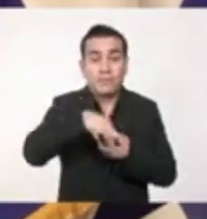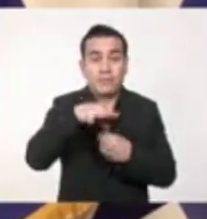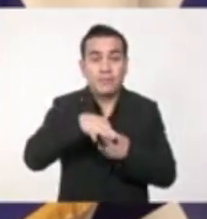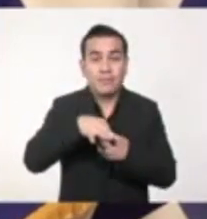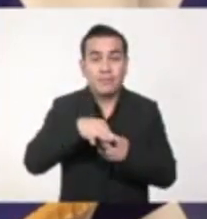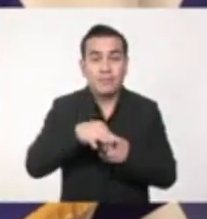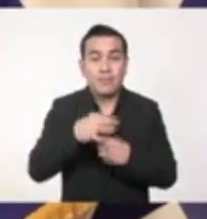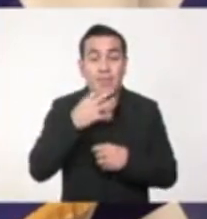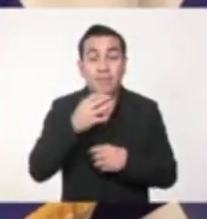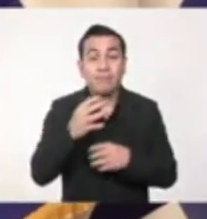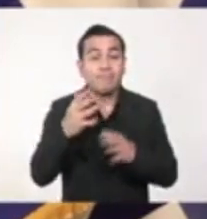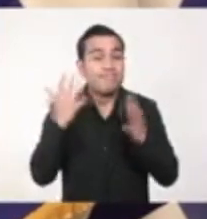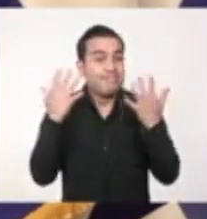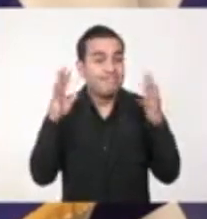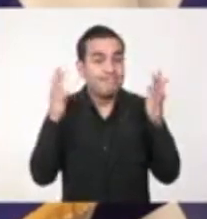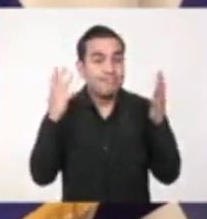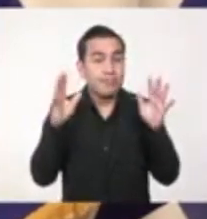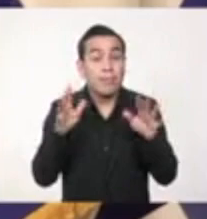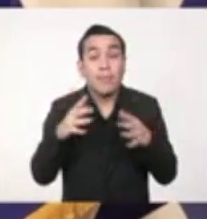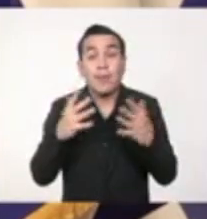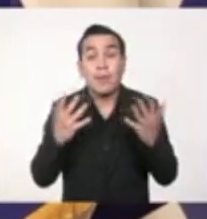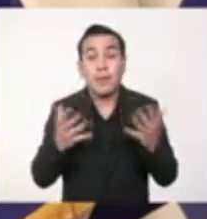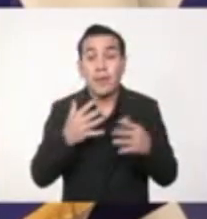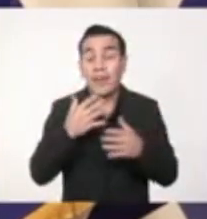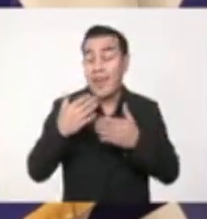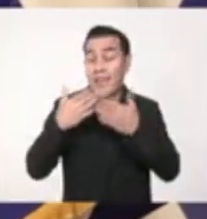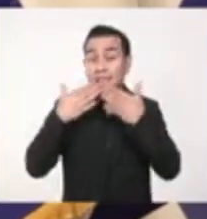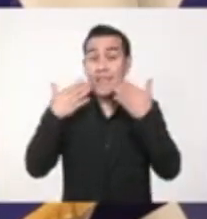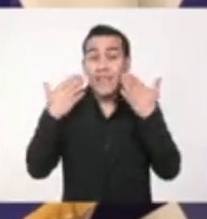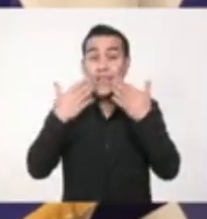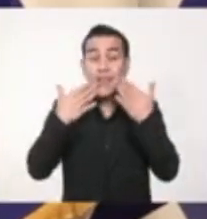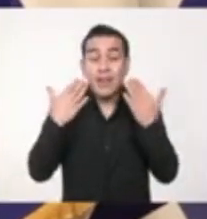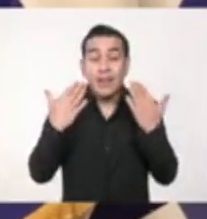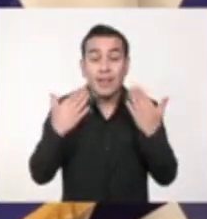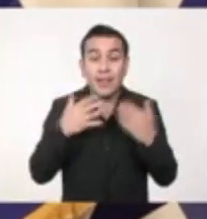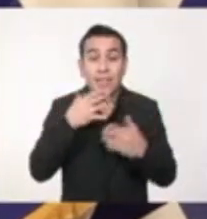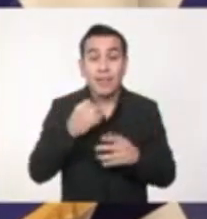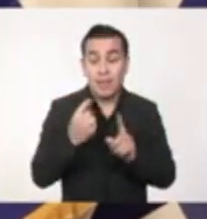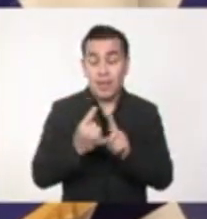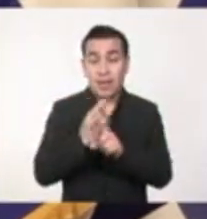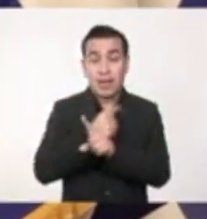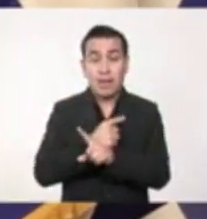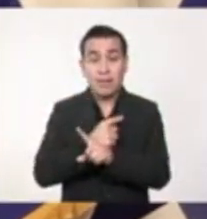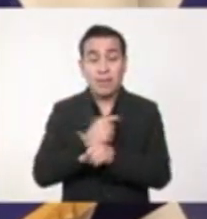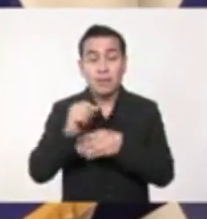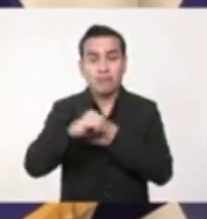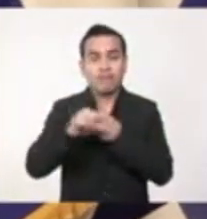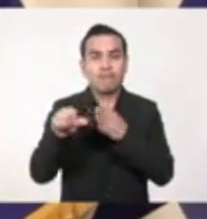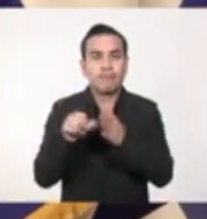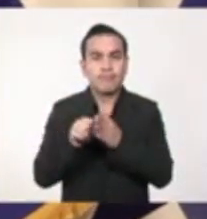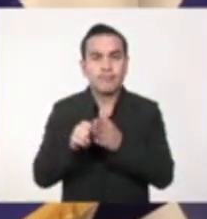they applauded. They are happy for what they were doing, and They are the representatives of the people, or who are the